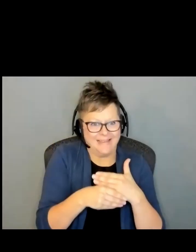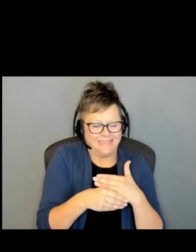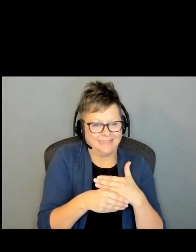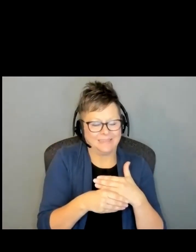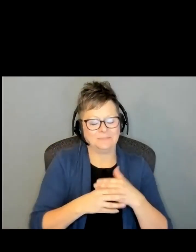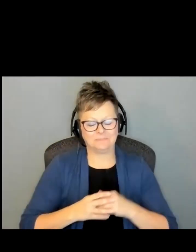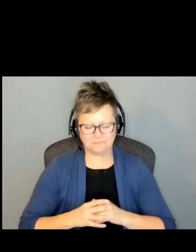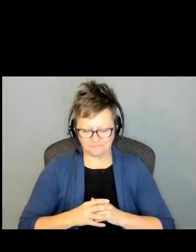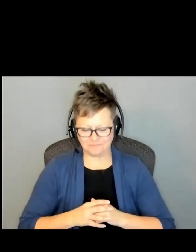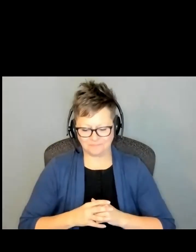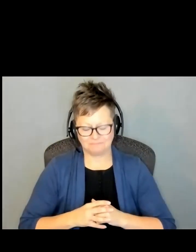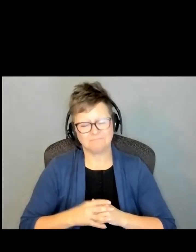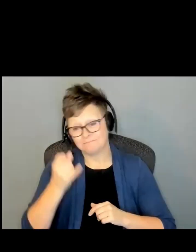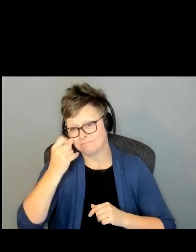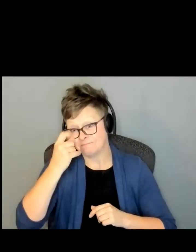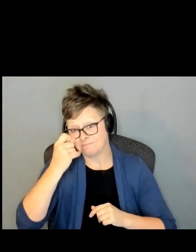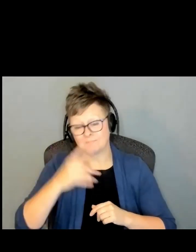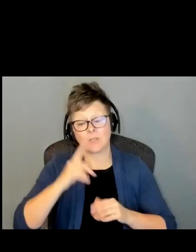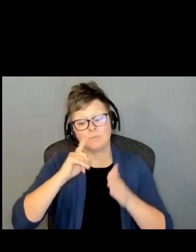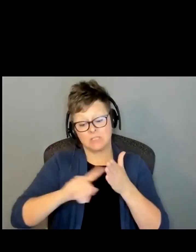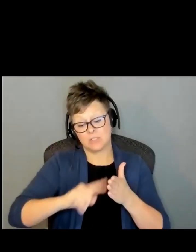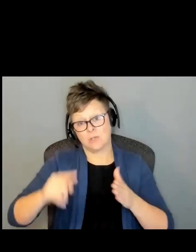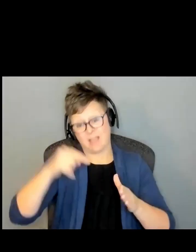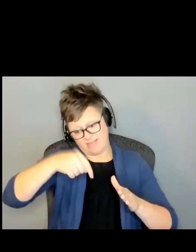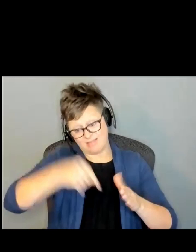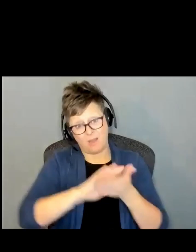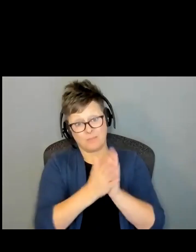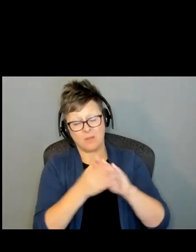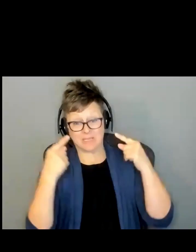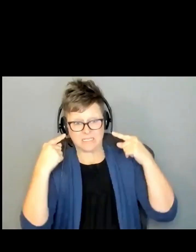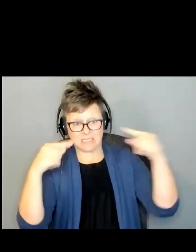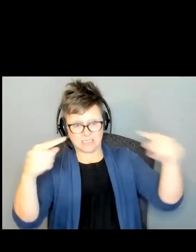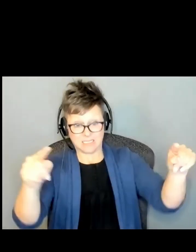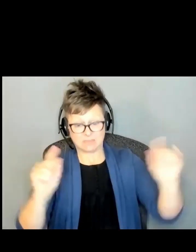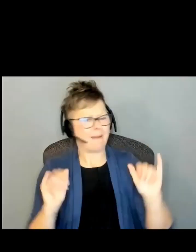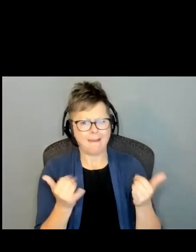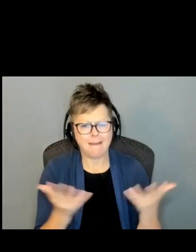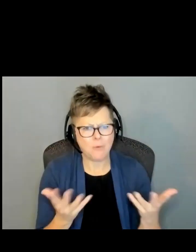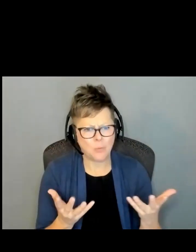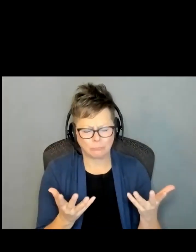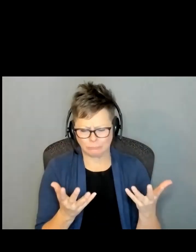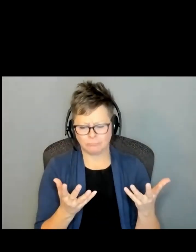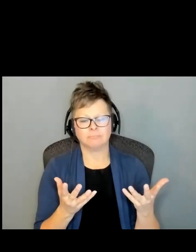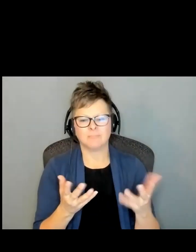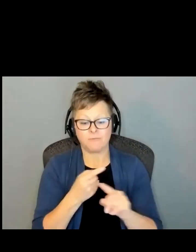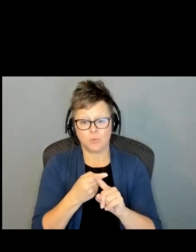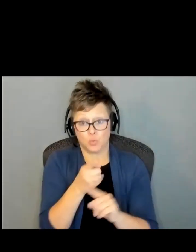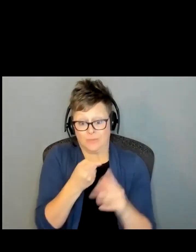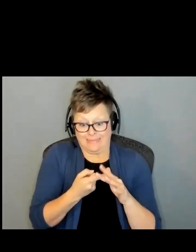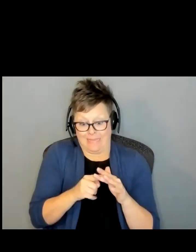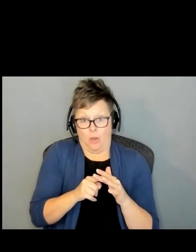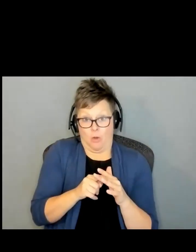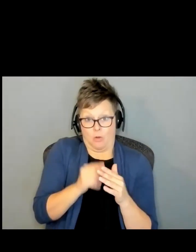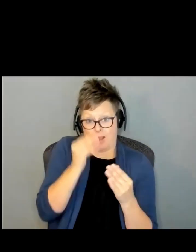a successful research is to think from the beginning and the basics of the environment